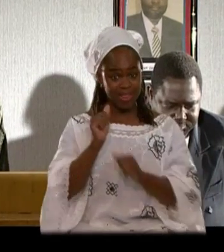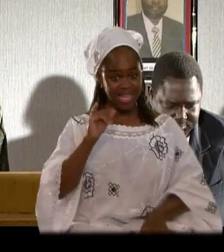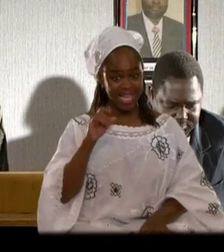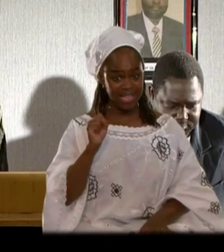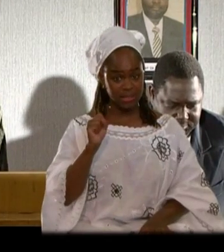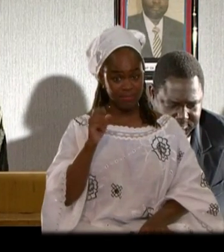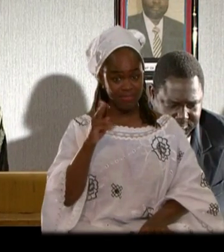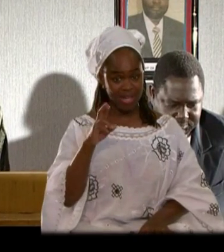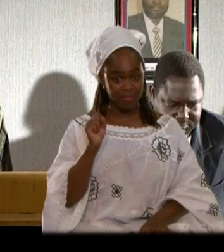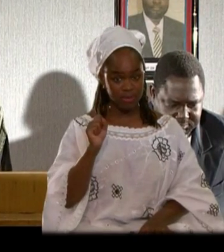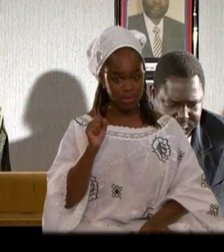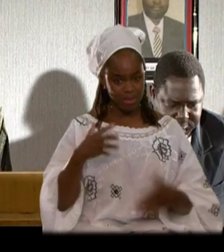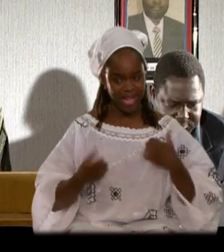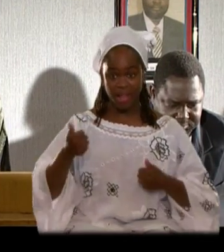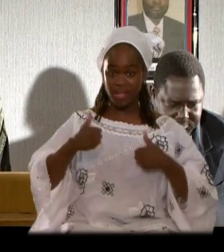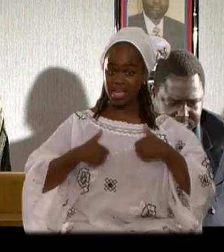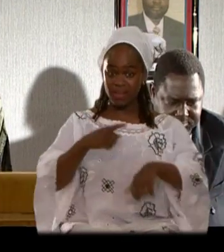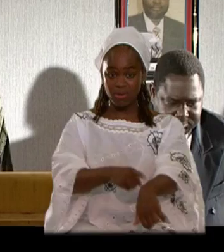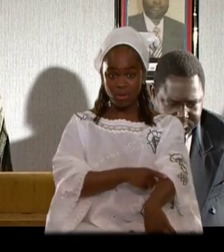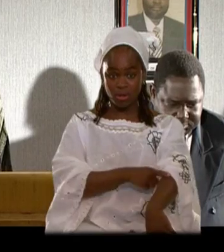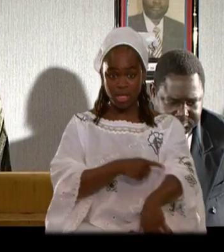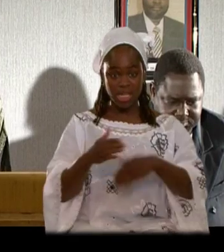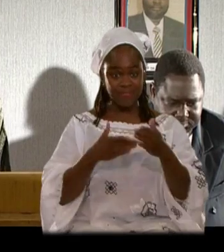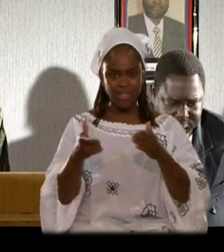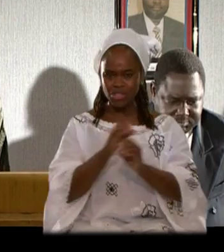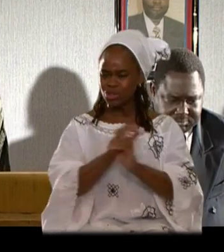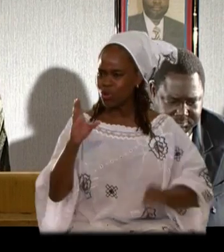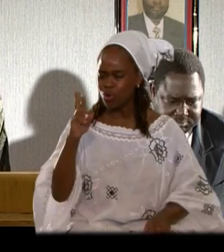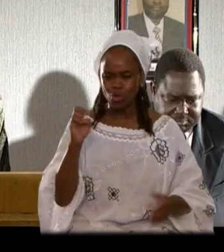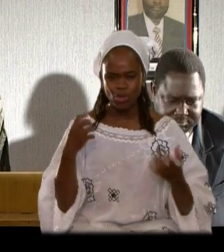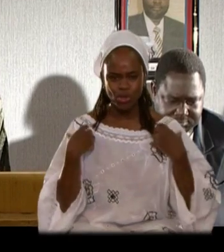to be healthier and live longer, even if there is no cure yet.